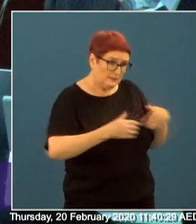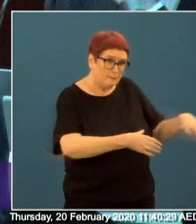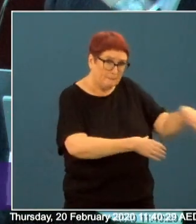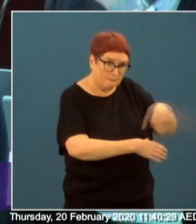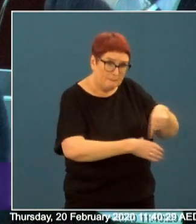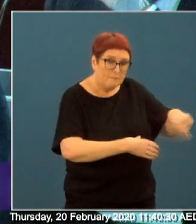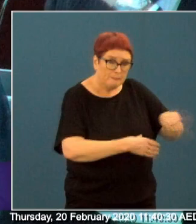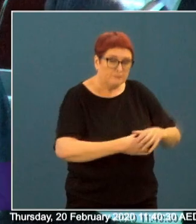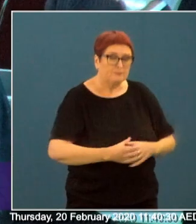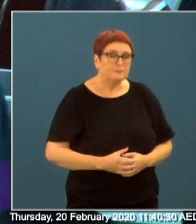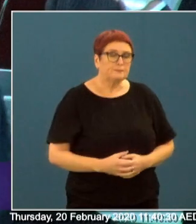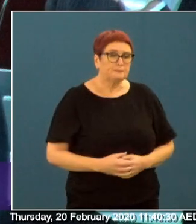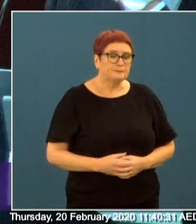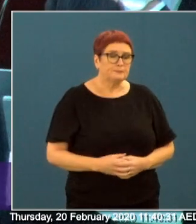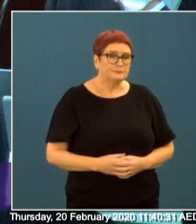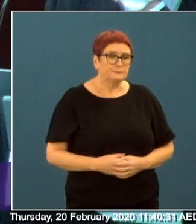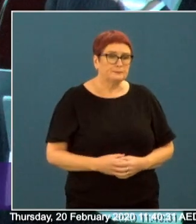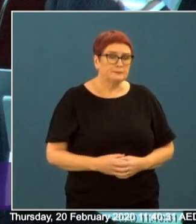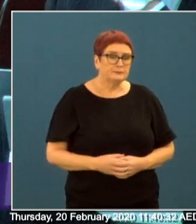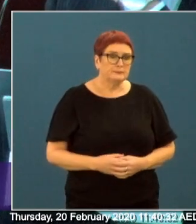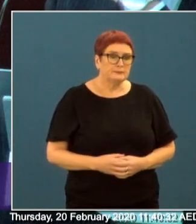had a little earlier about the increase,